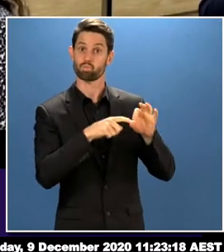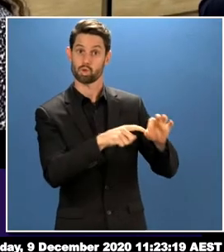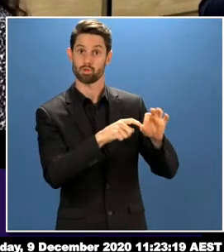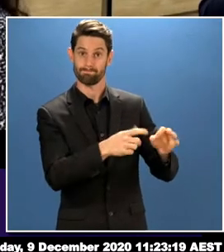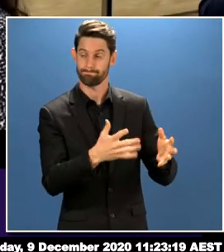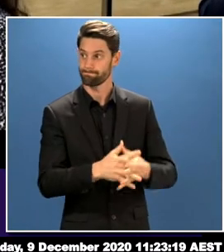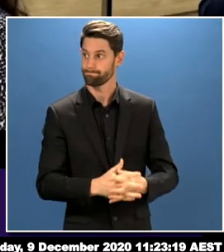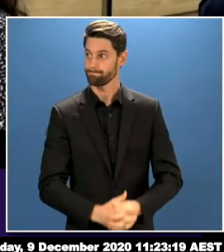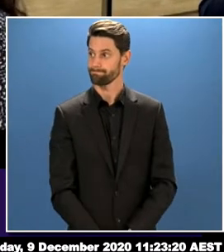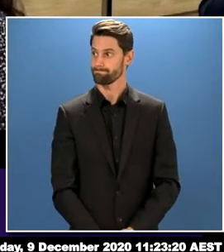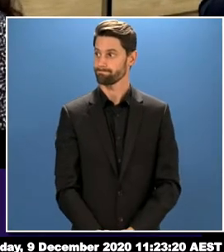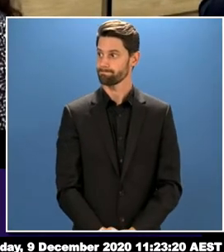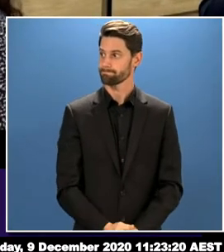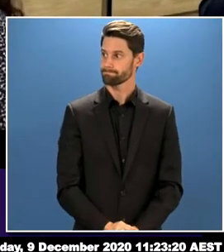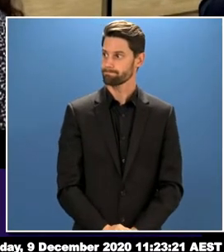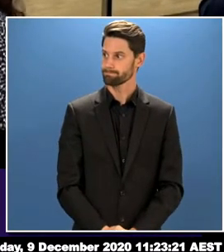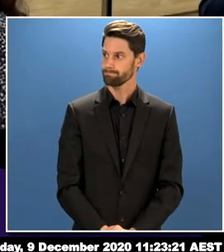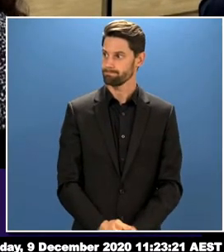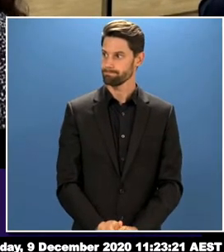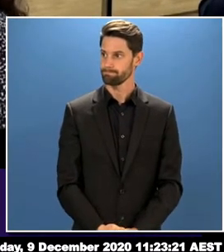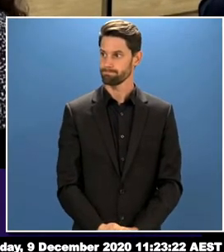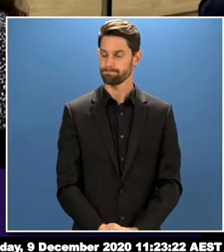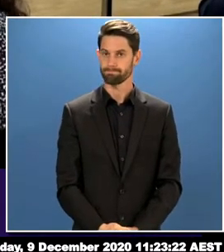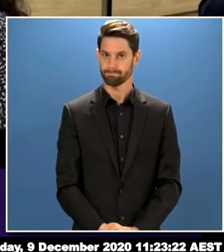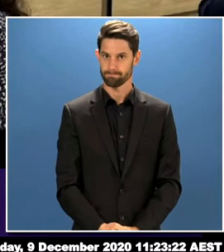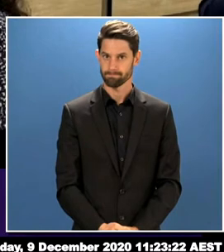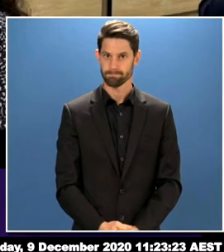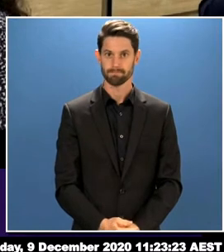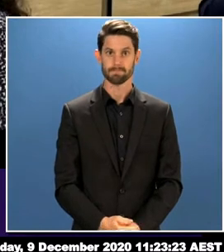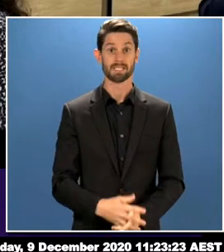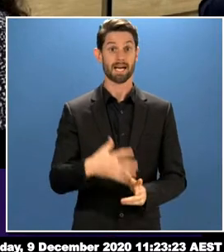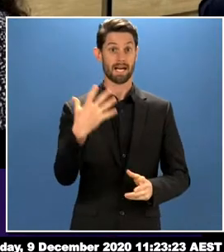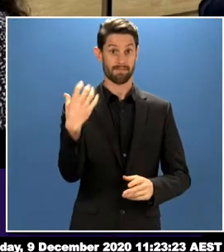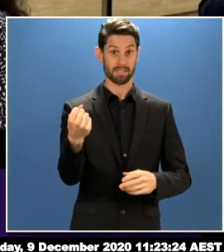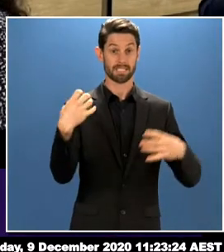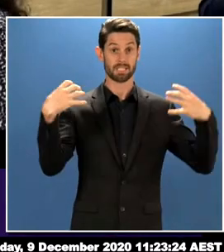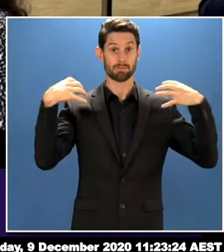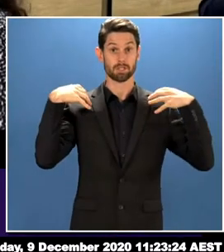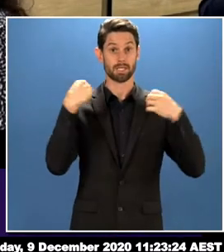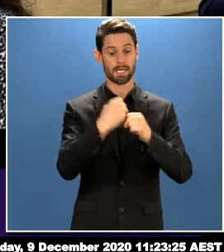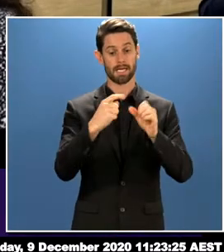hearing room. Just so as you are clear, Commissioner Galbally joins the hearing from Melbourne.